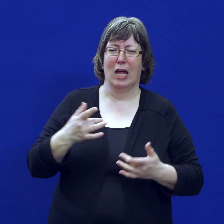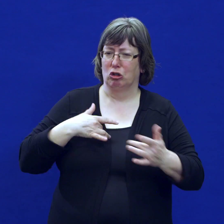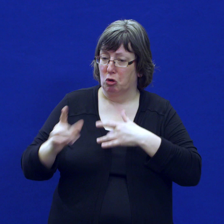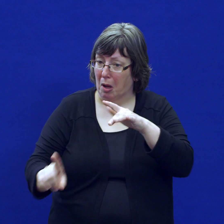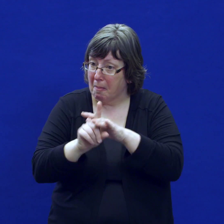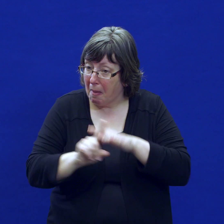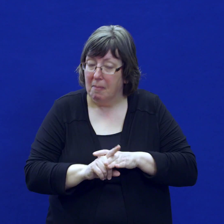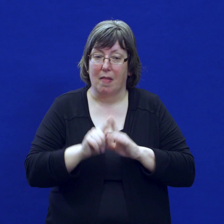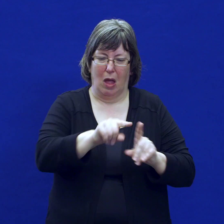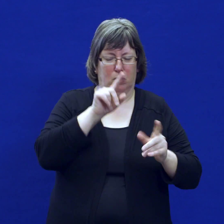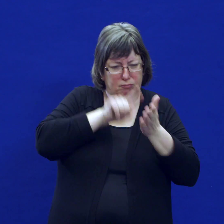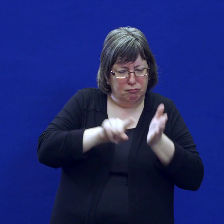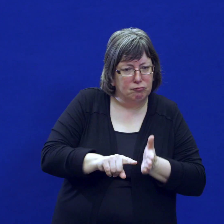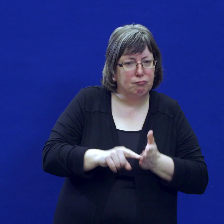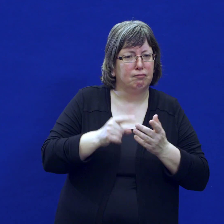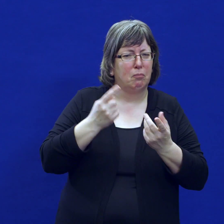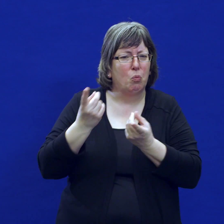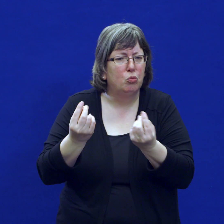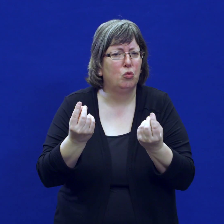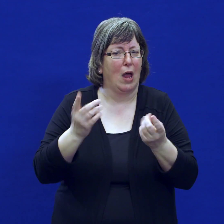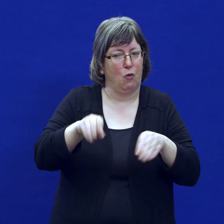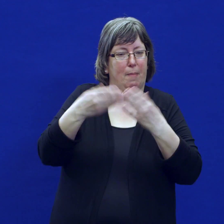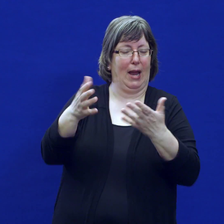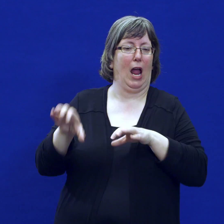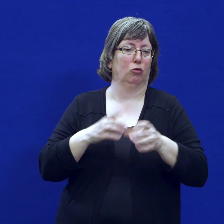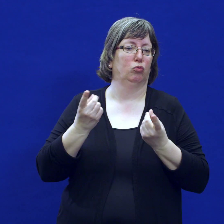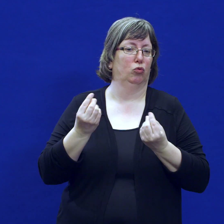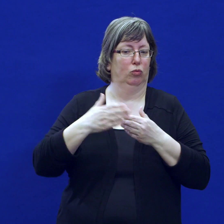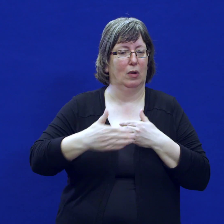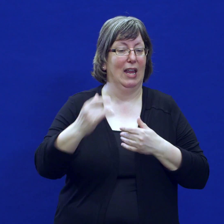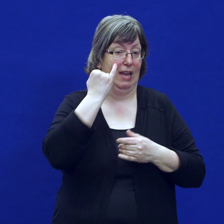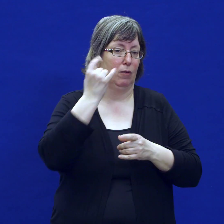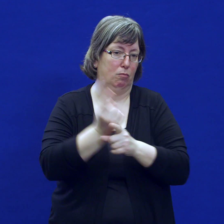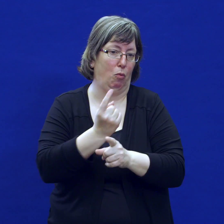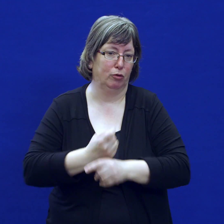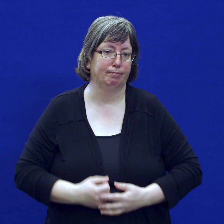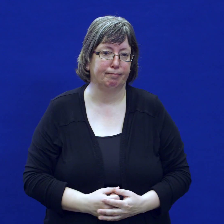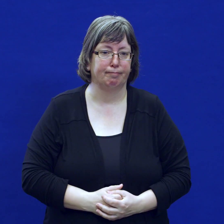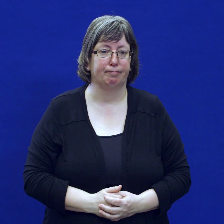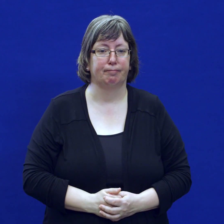to persons with disabilities and recommend action where appropriate.